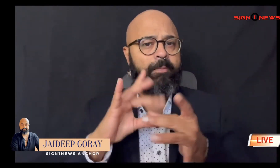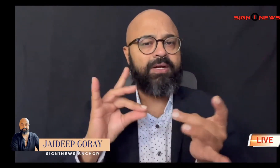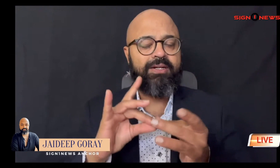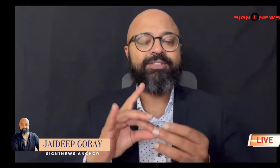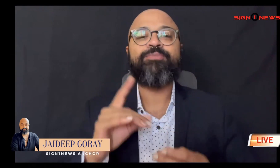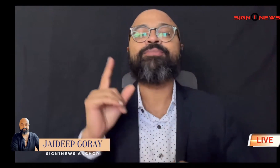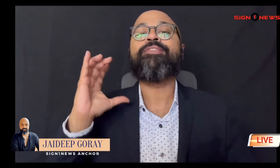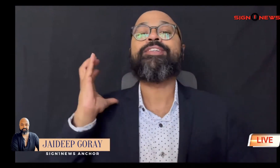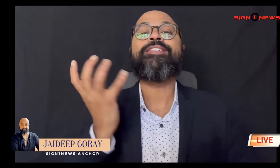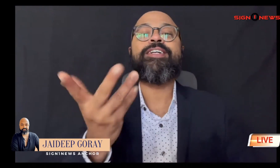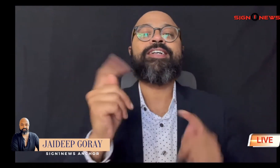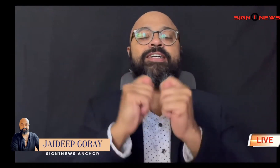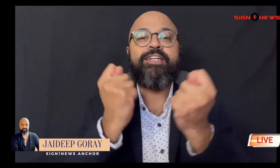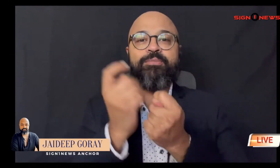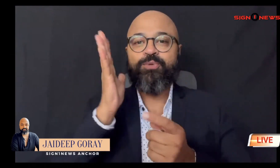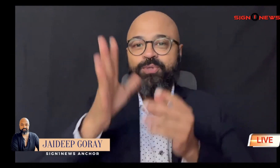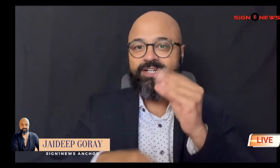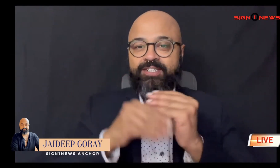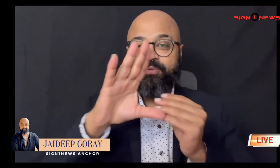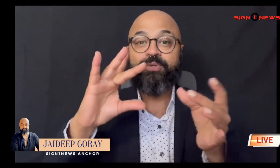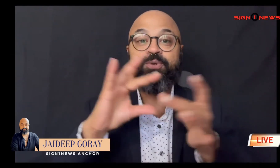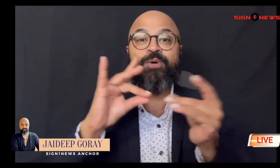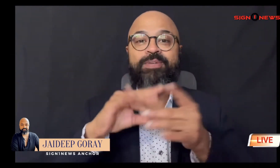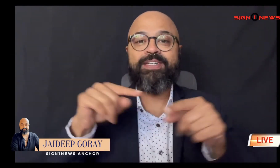this update, we may add it at the bottom of the screen.